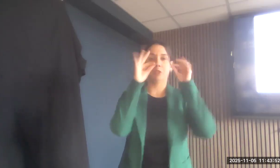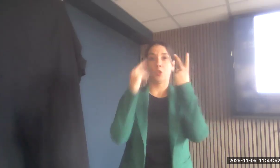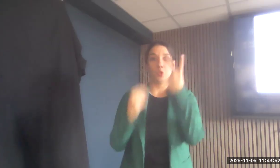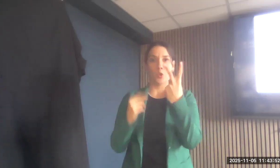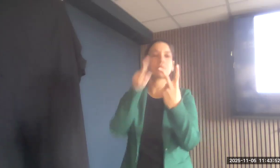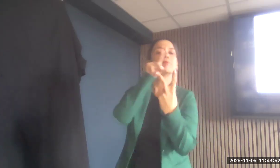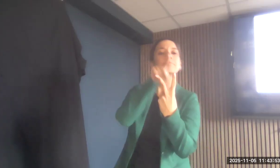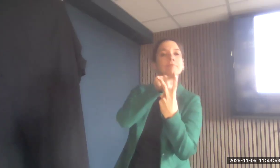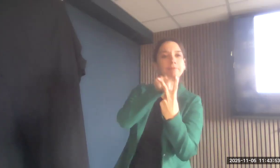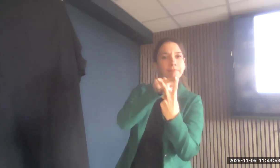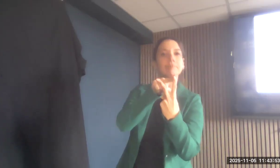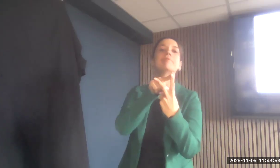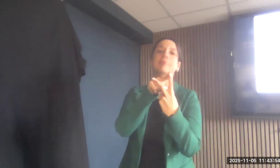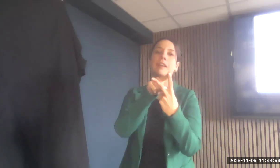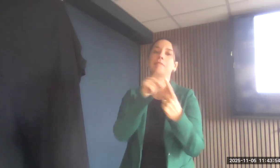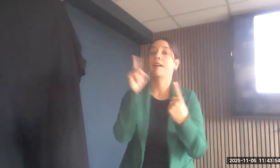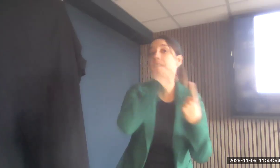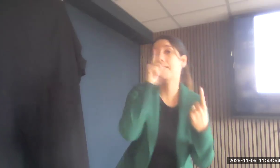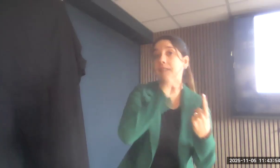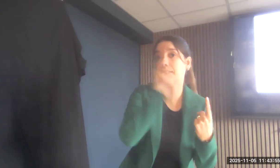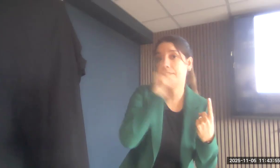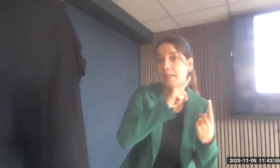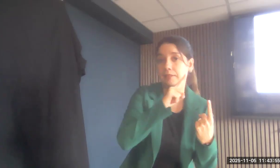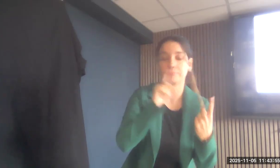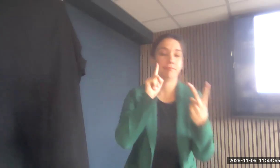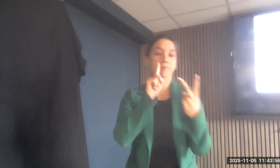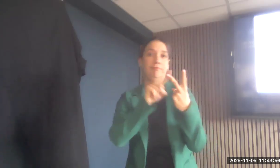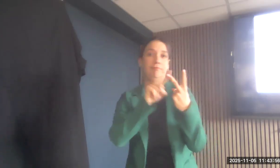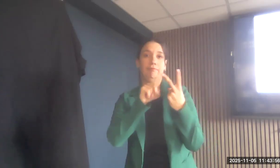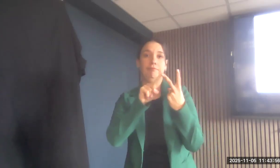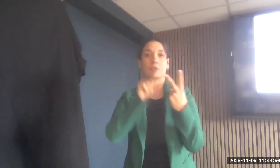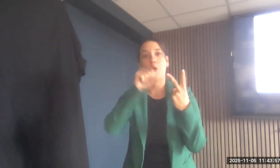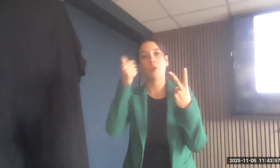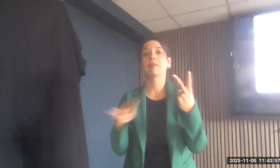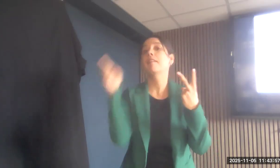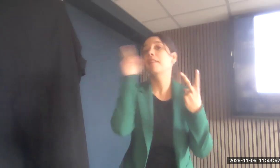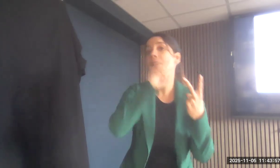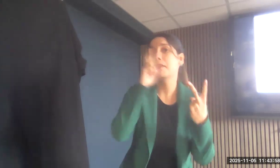So we looked at ASL to the sign for RAT, and we see there are two signs that are commonly used. This is the first.